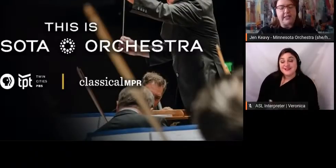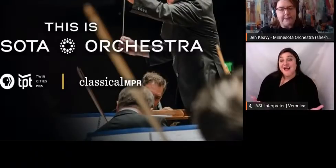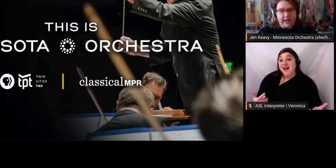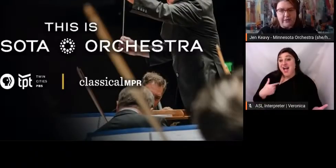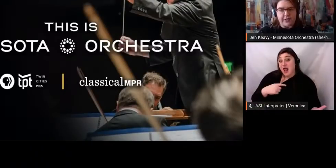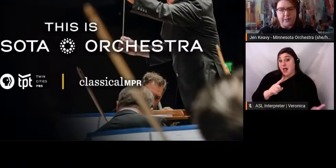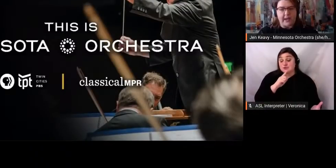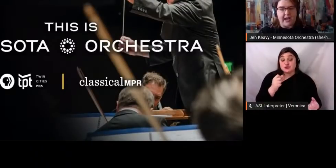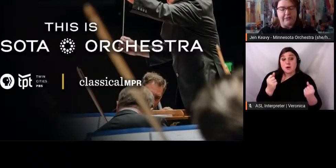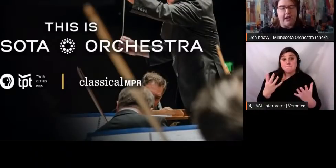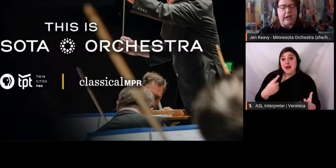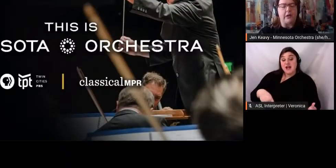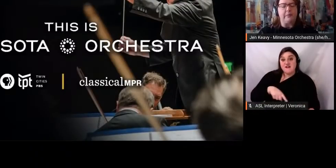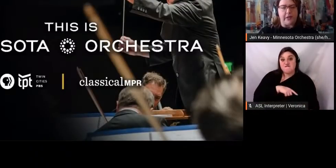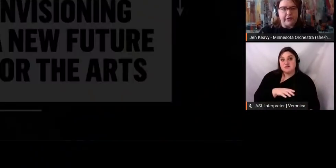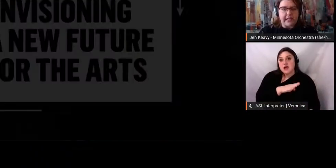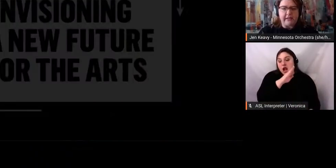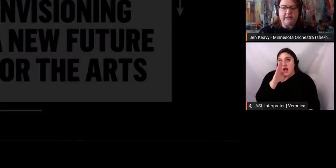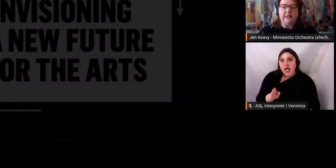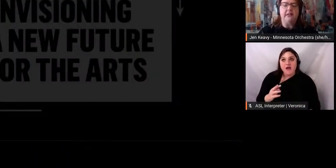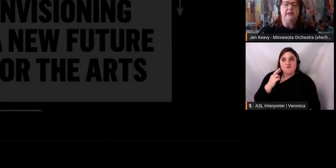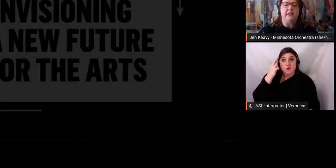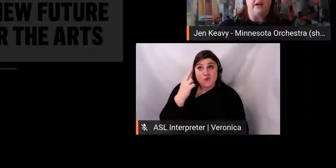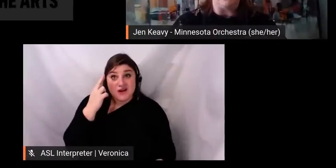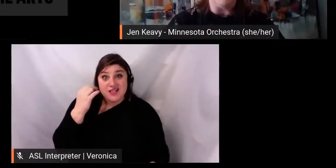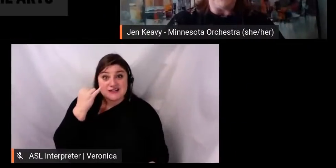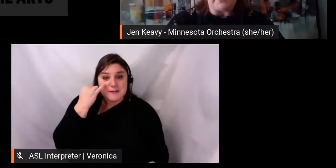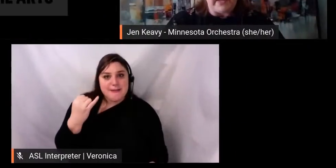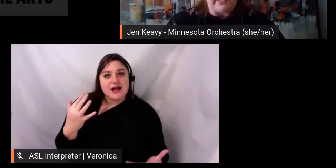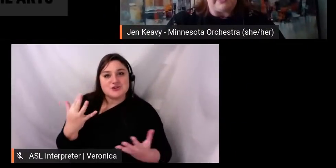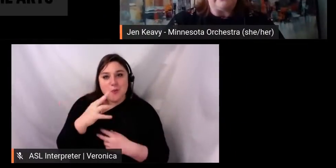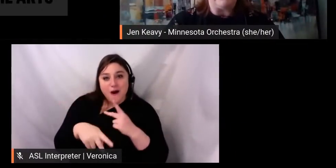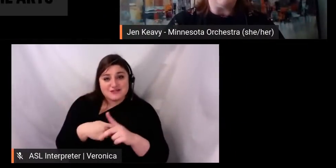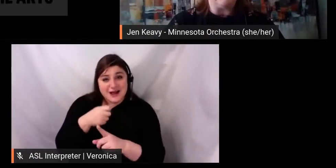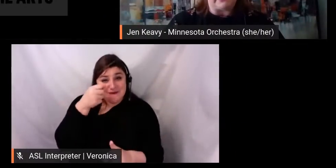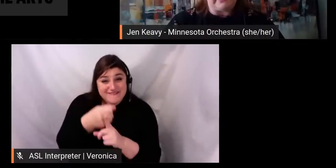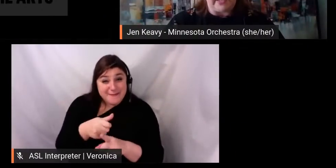that this virus would have on our community, our music making, and our day